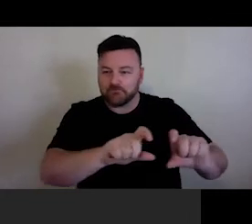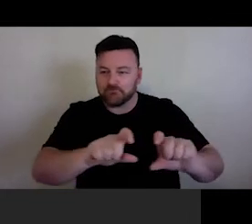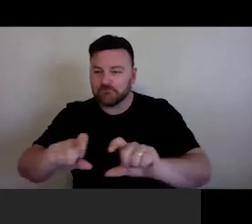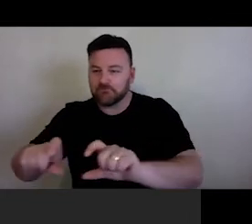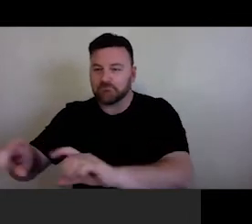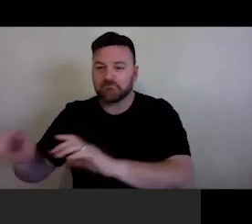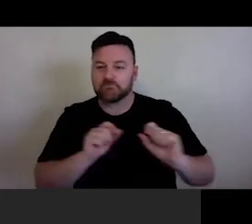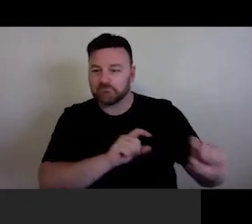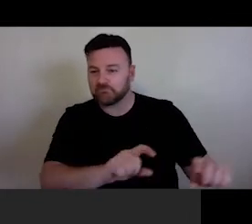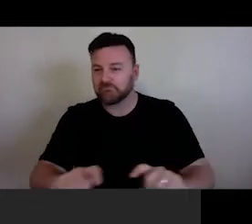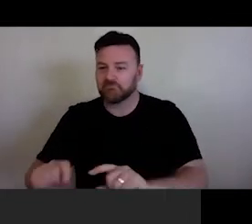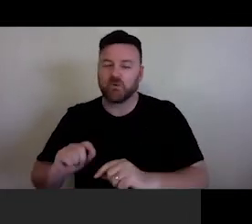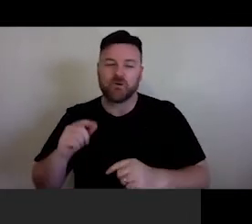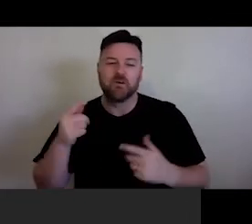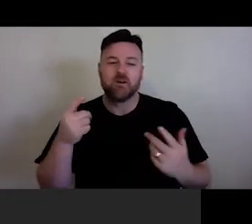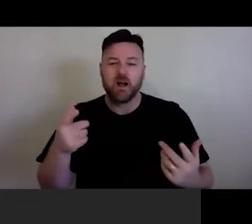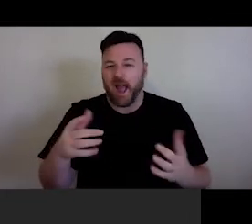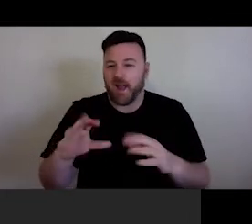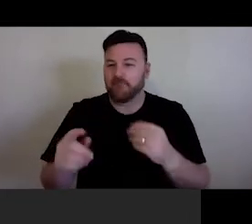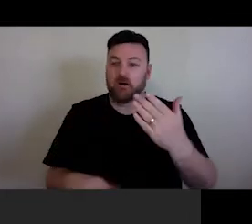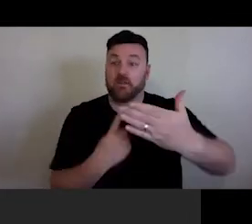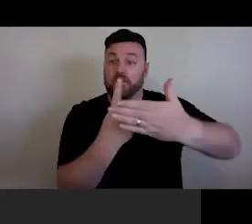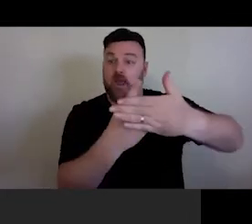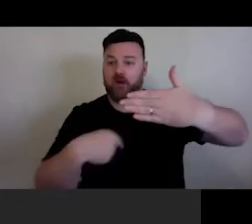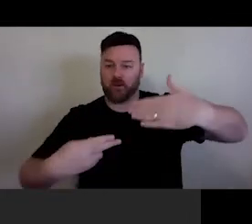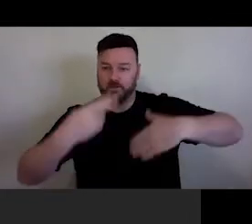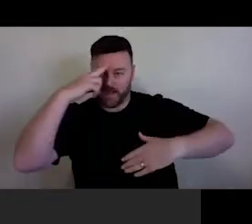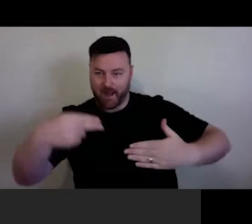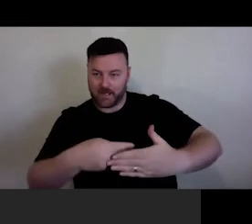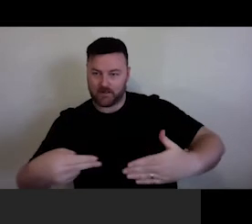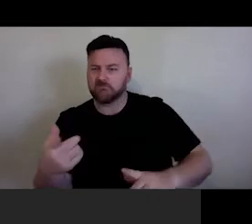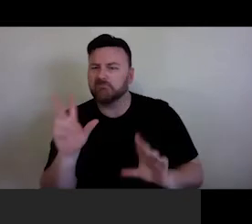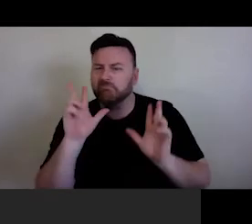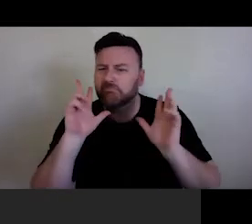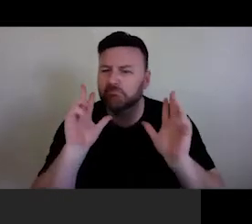Highly recommend it. It's a great piece of software. And we would also